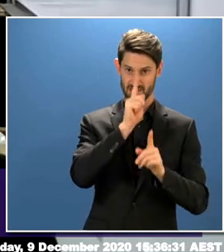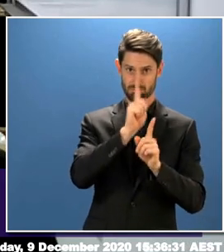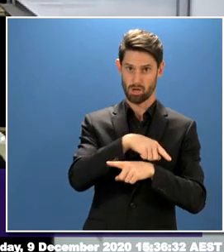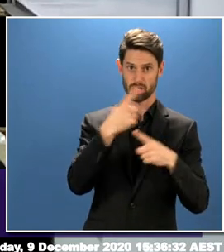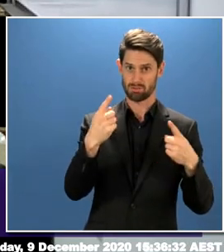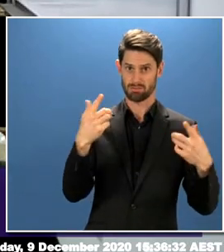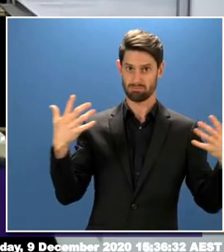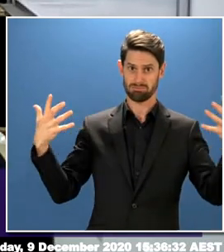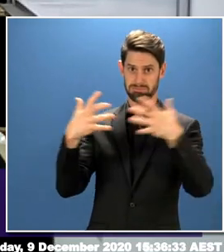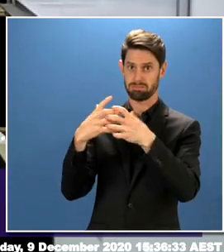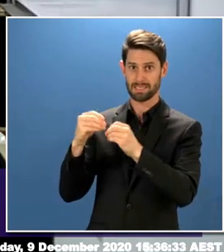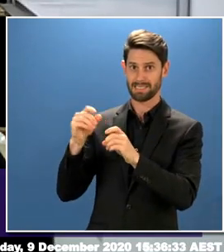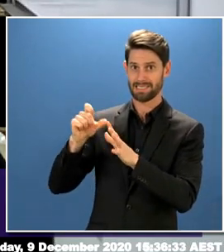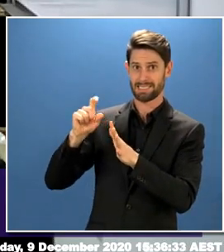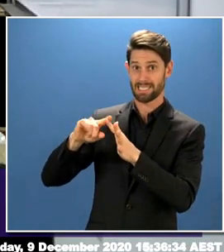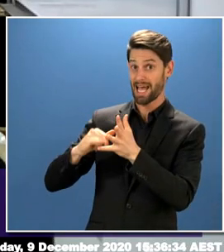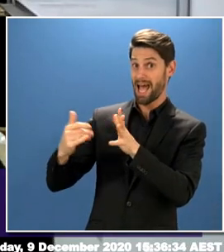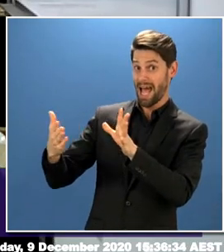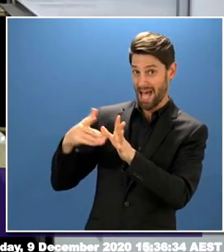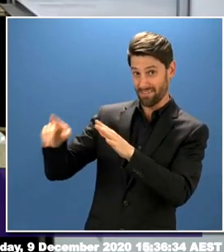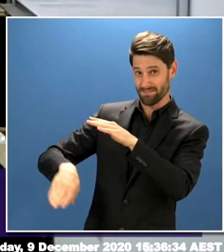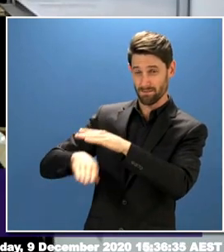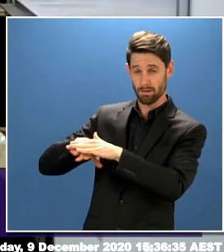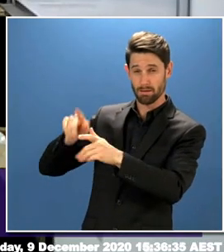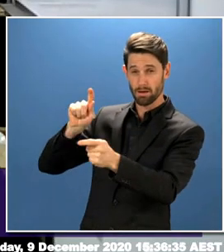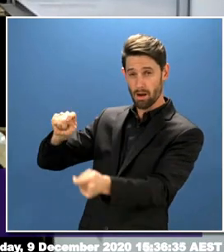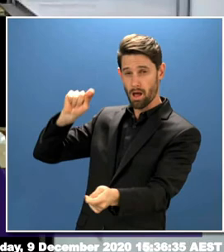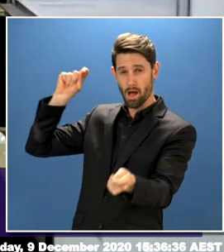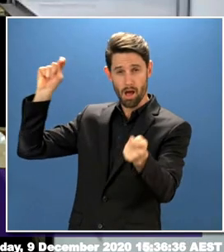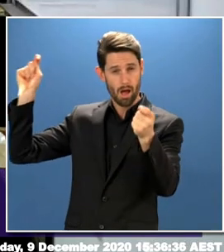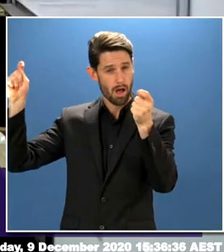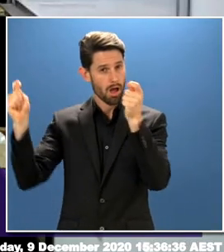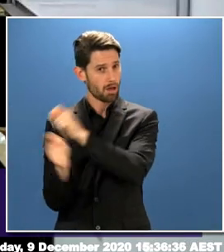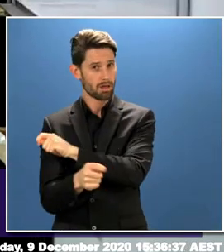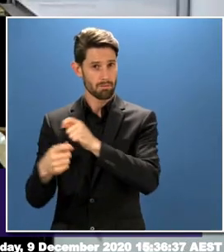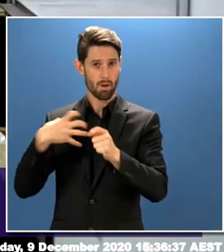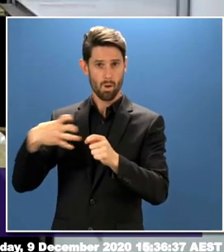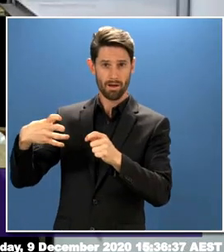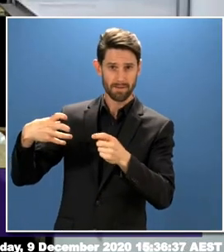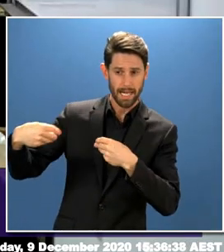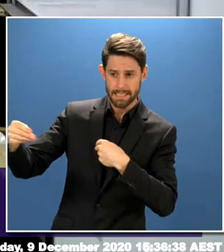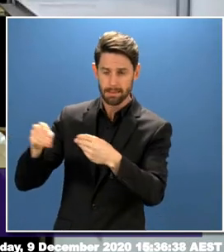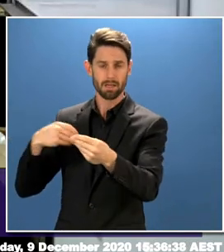driven and individualized and flexible and fluid, and we address transition issues and